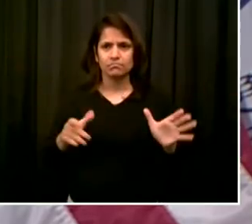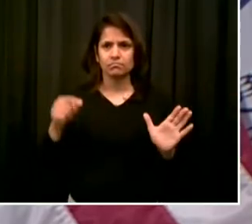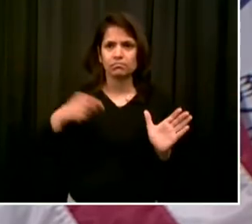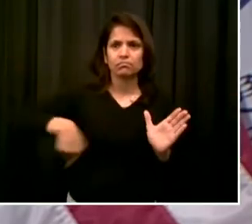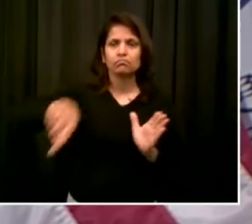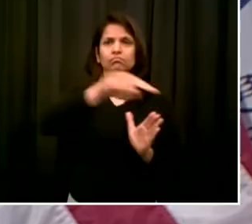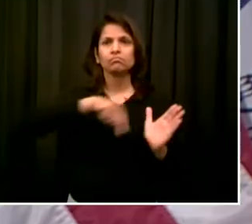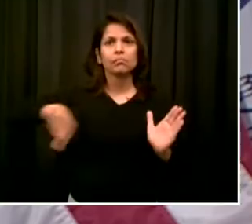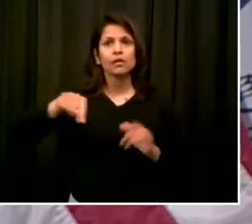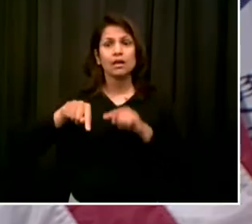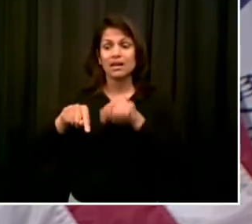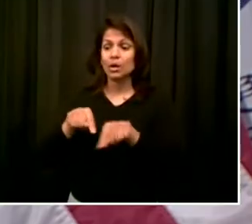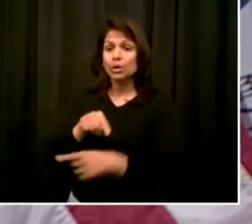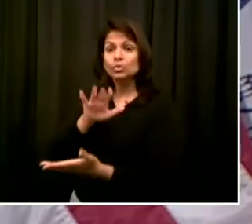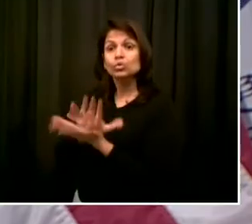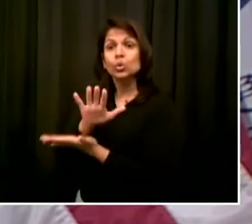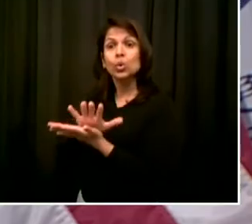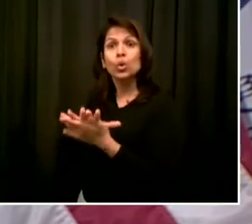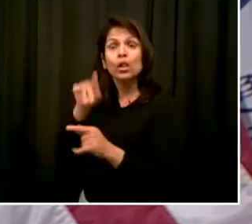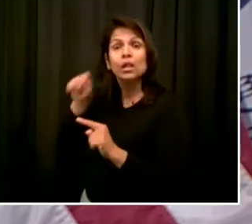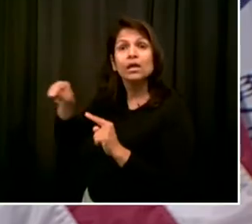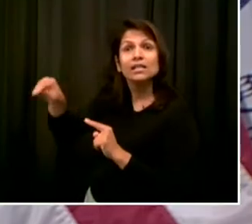WNEE ED . WE WILL BE ABLE TO ENSURE THAT